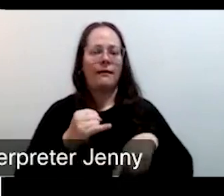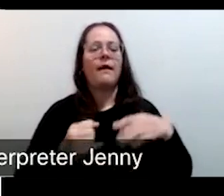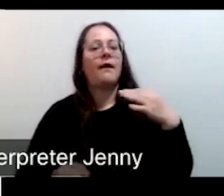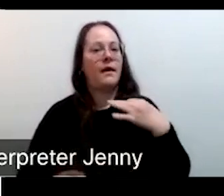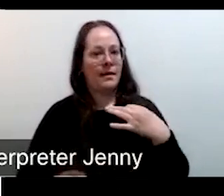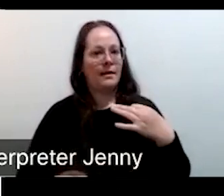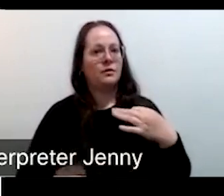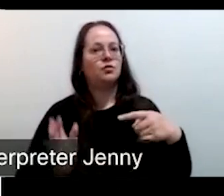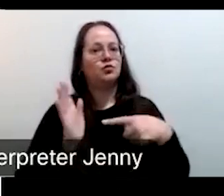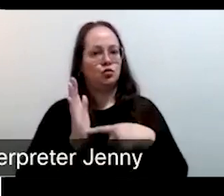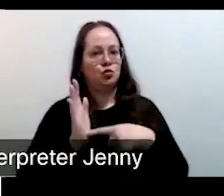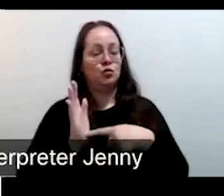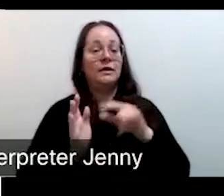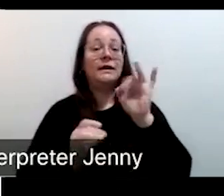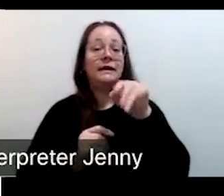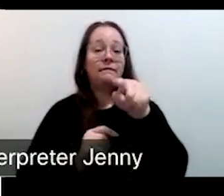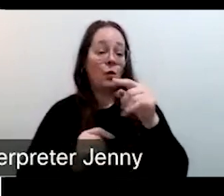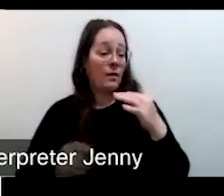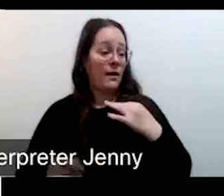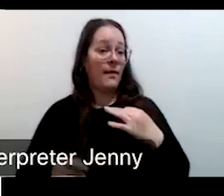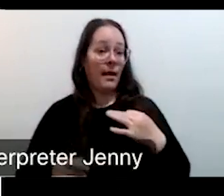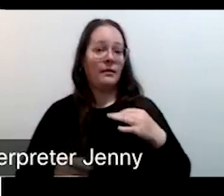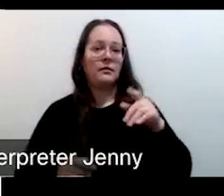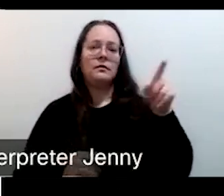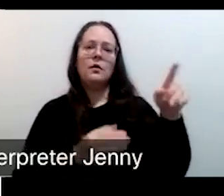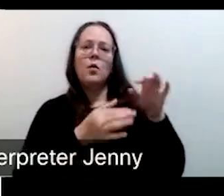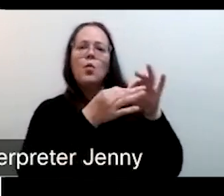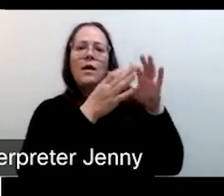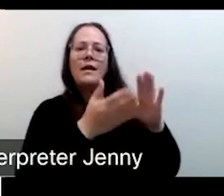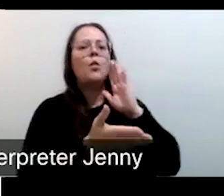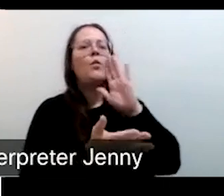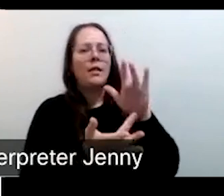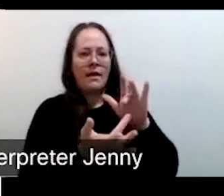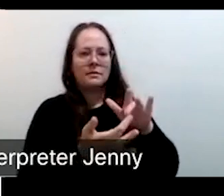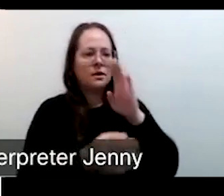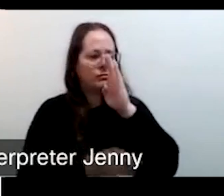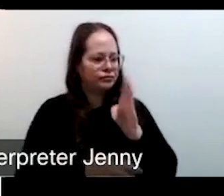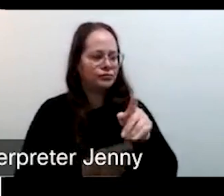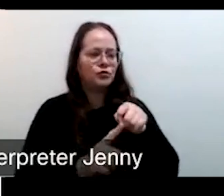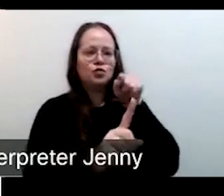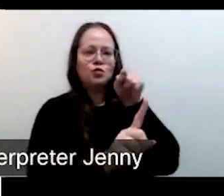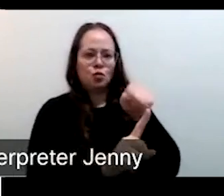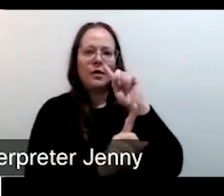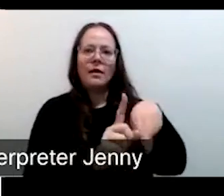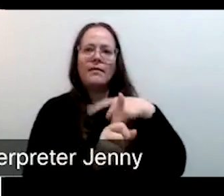If you applied, your school coordinator will contact you about the informational interview in late October.